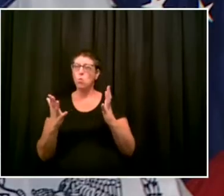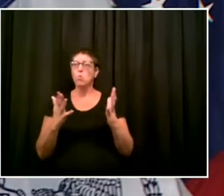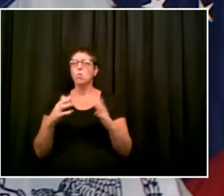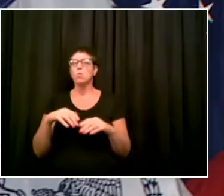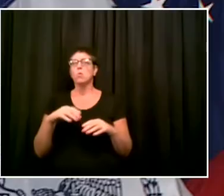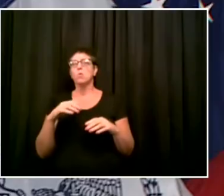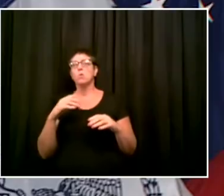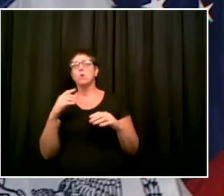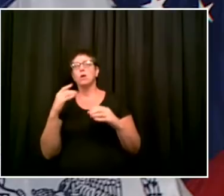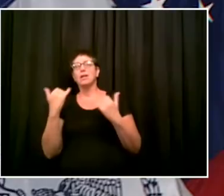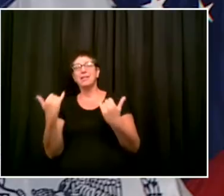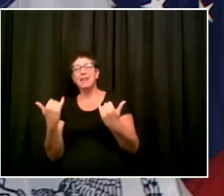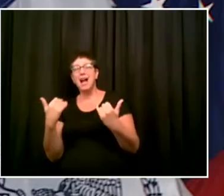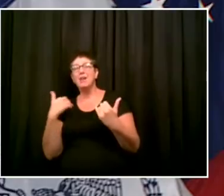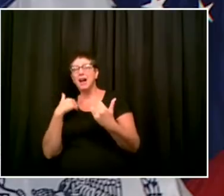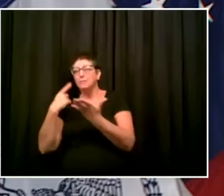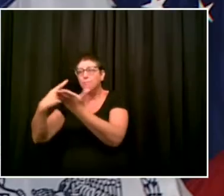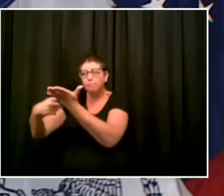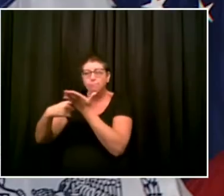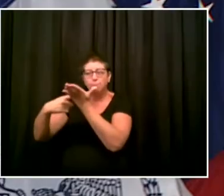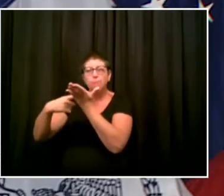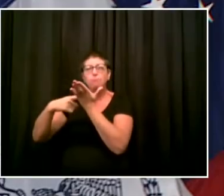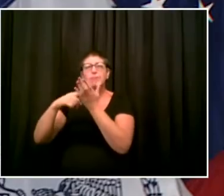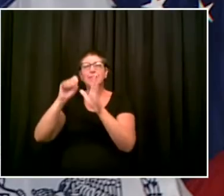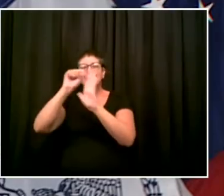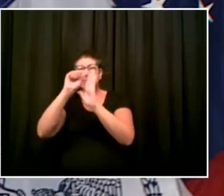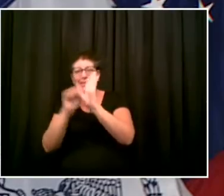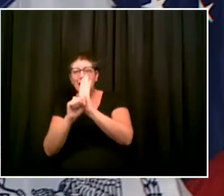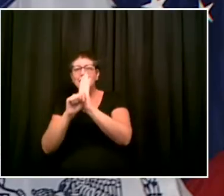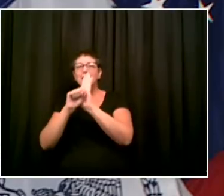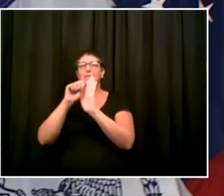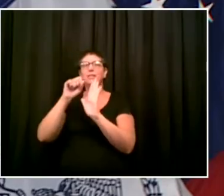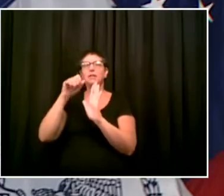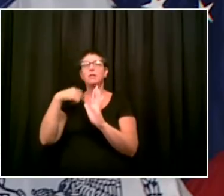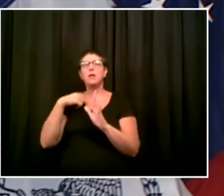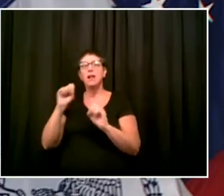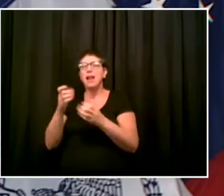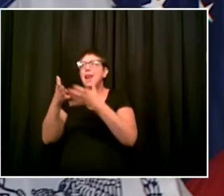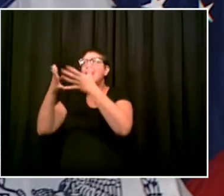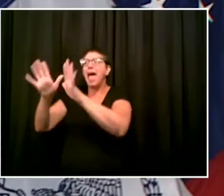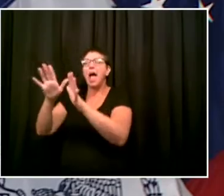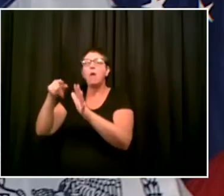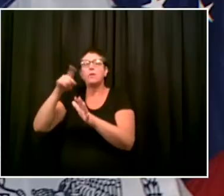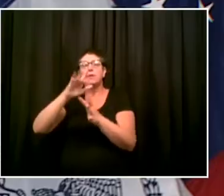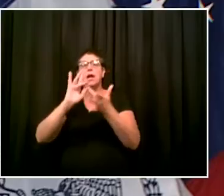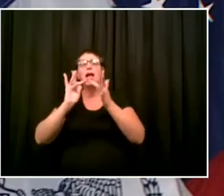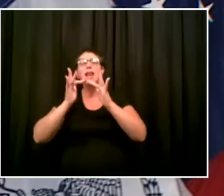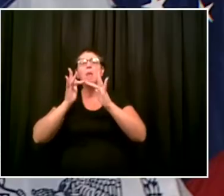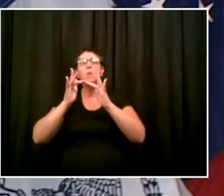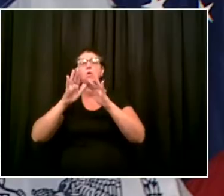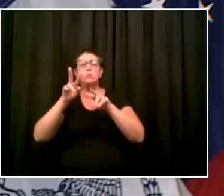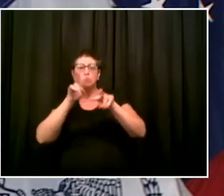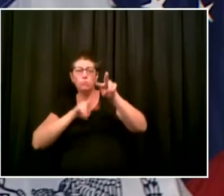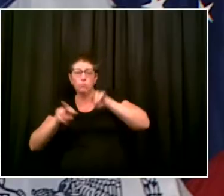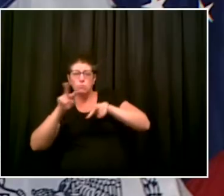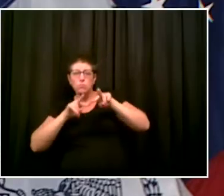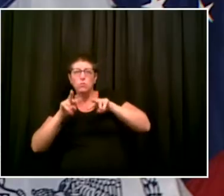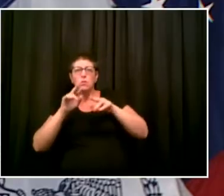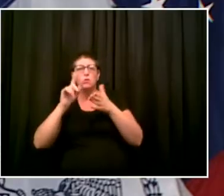BUT WE WORKED WITH THE STATE